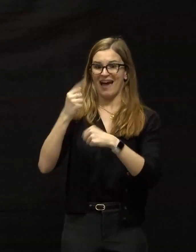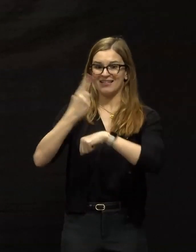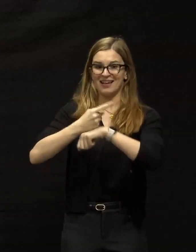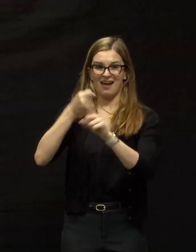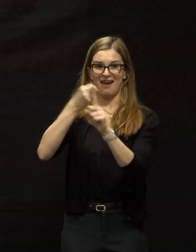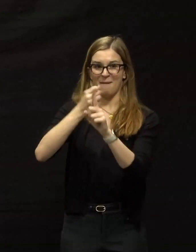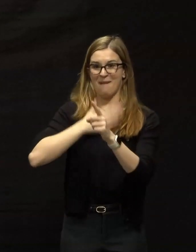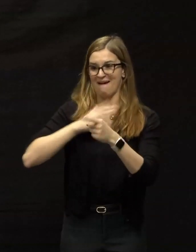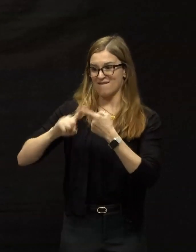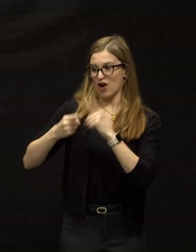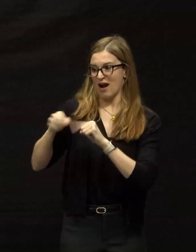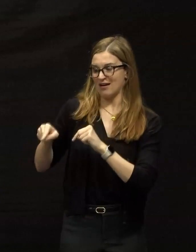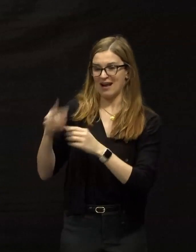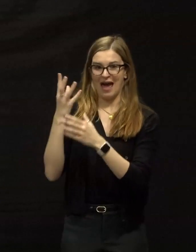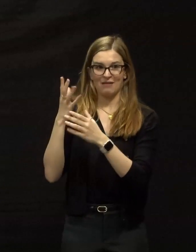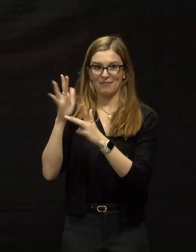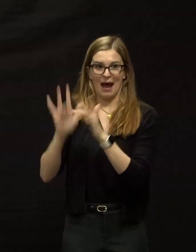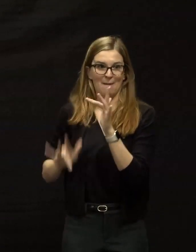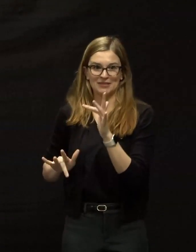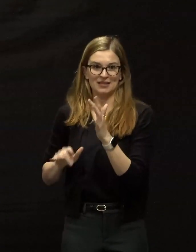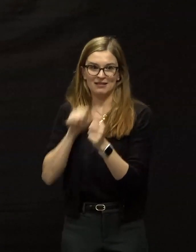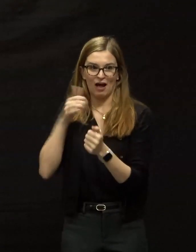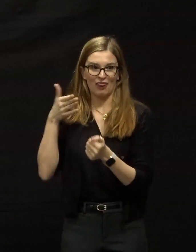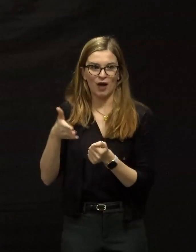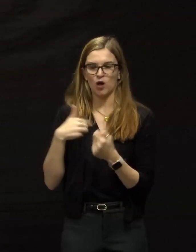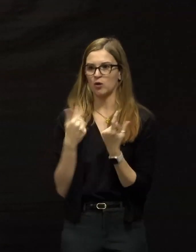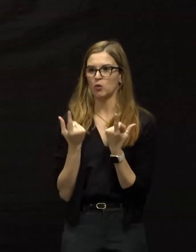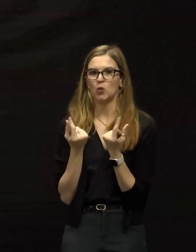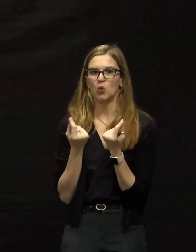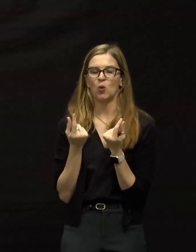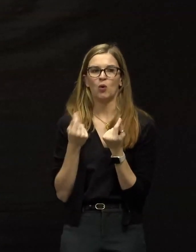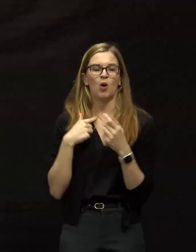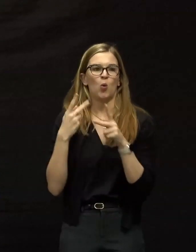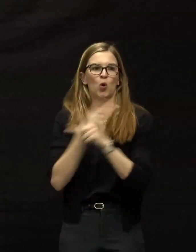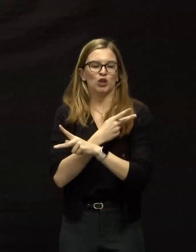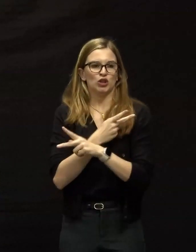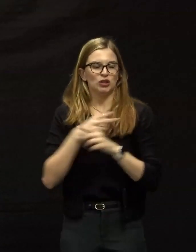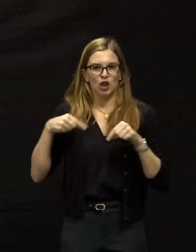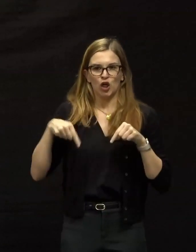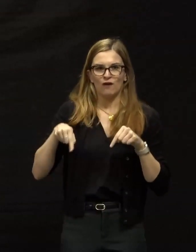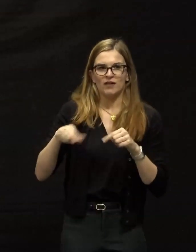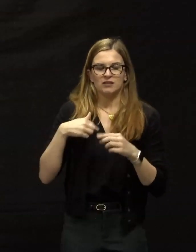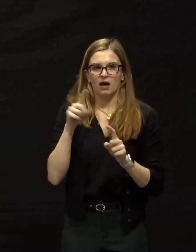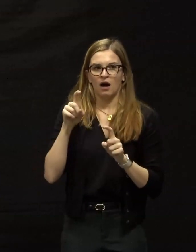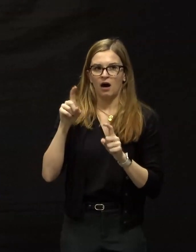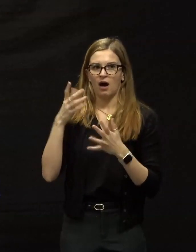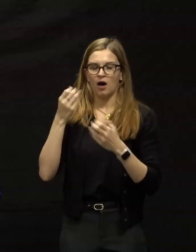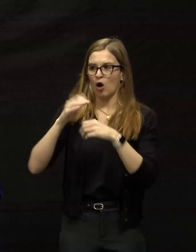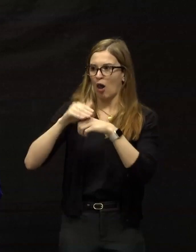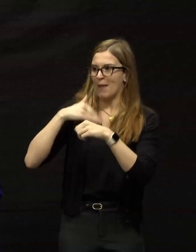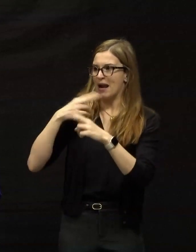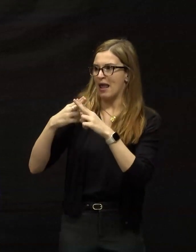And that's anxiety causing. So that also, you know, let's say their peer is absent that day, then that nervousness increases